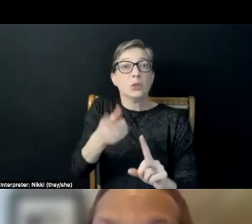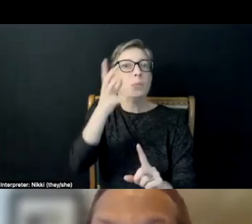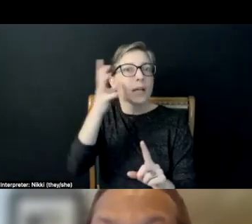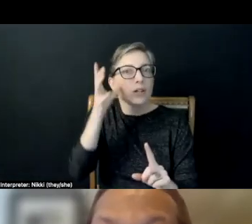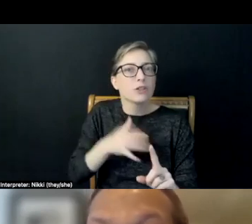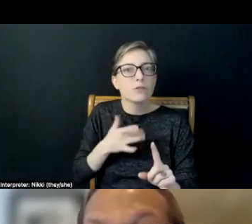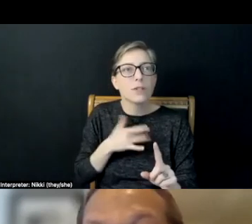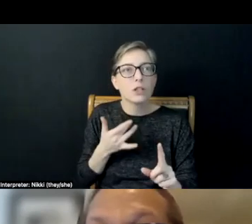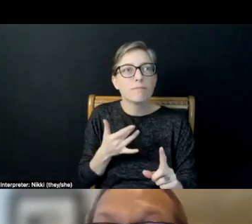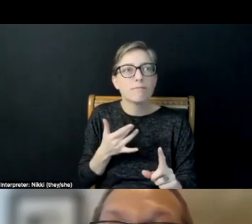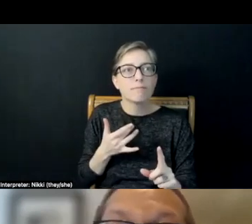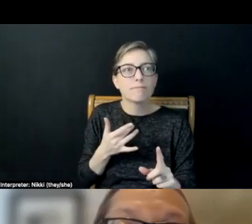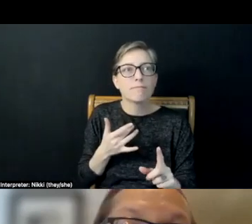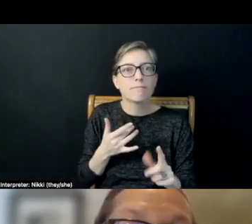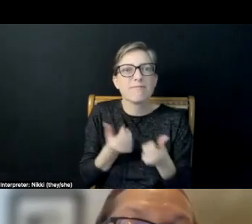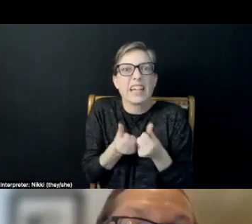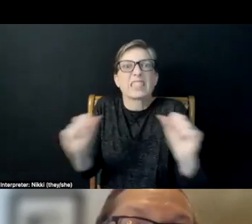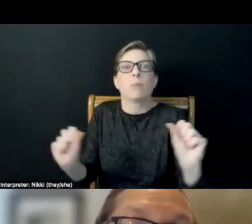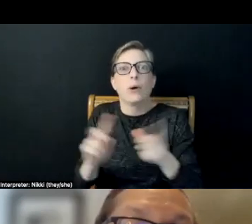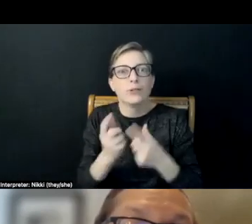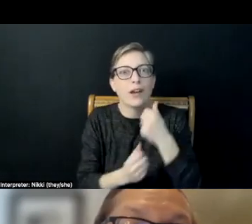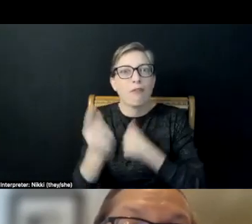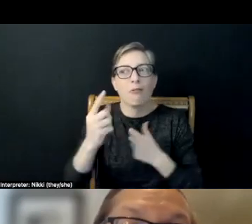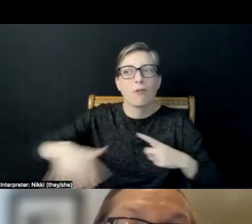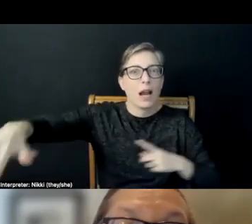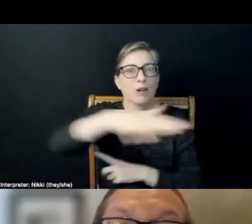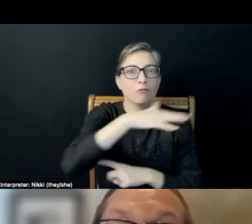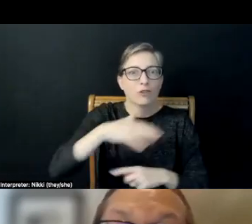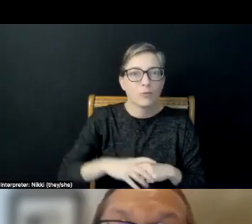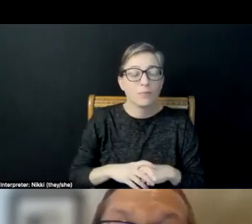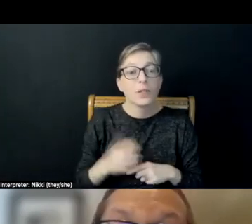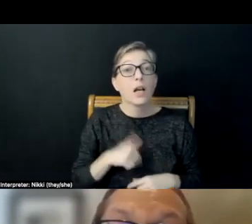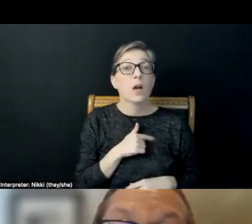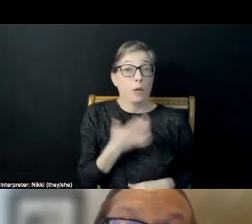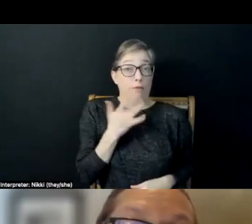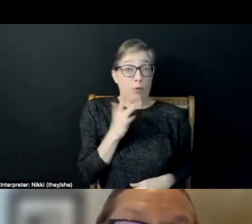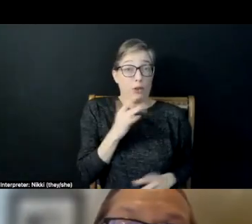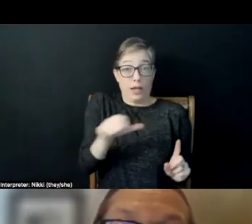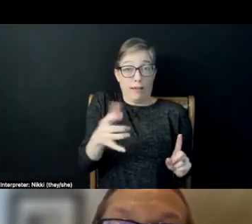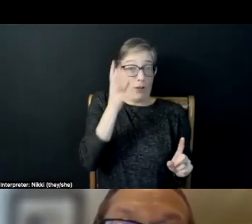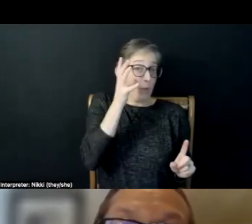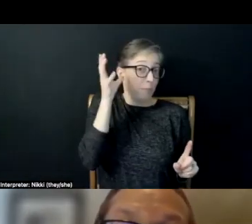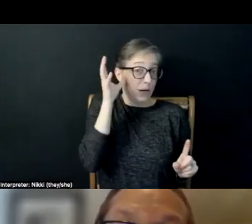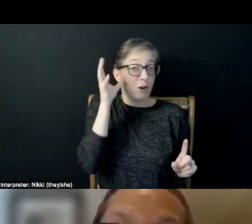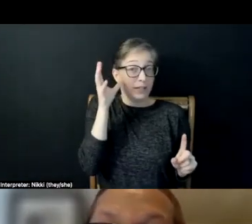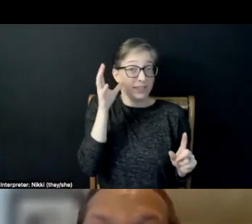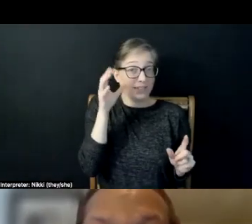We're very fortunate that a lot of the other parents in the NICU that we were with were attempting to provide some basic emotional supports.